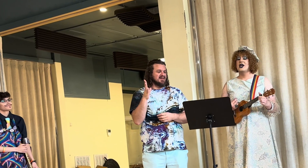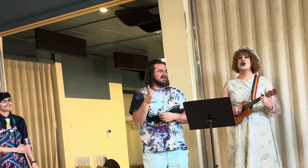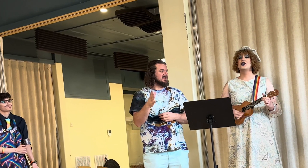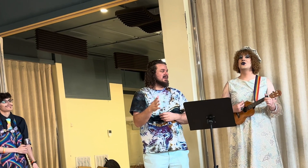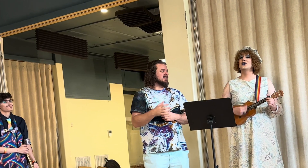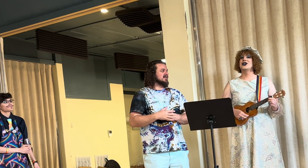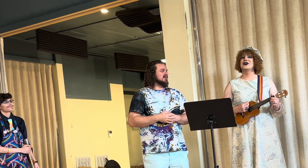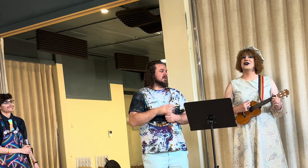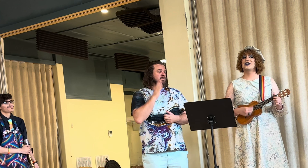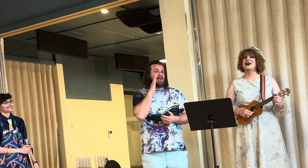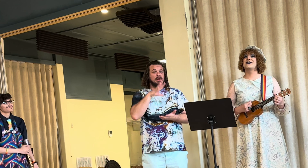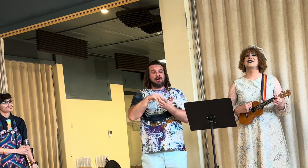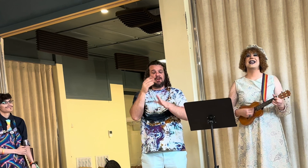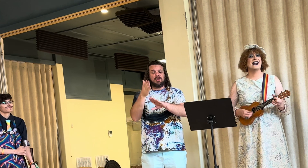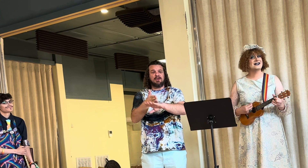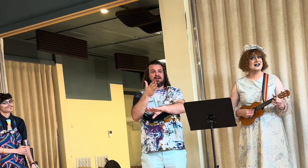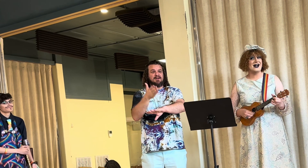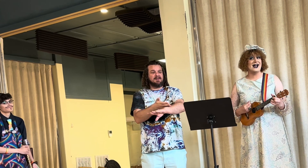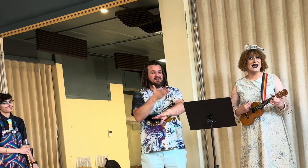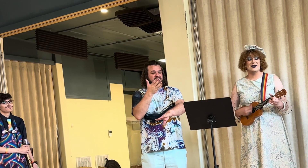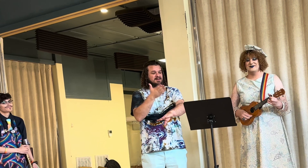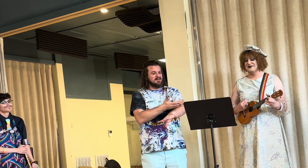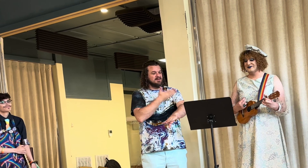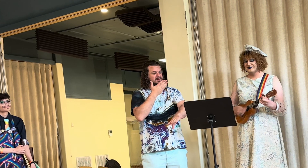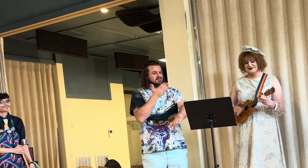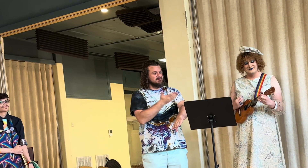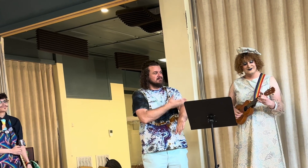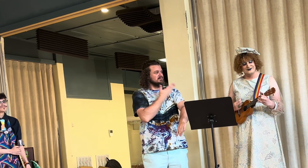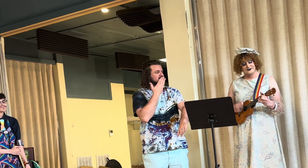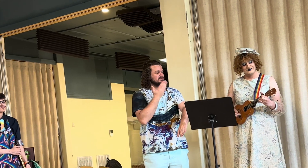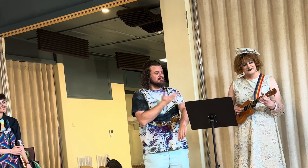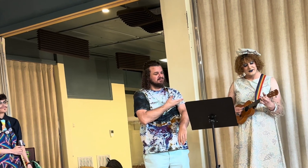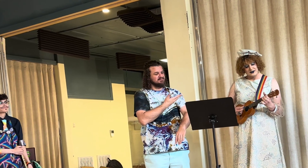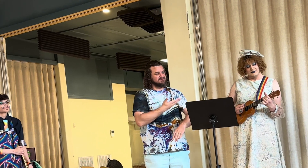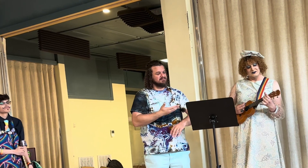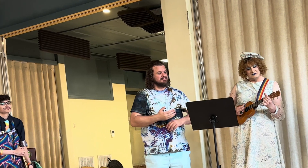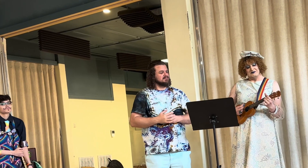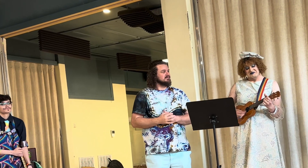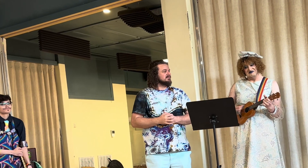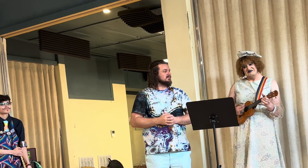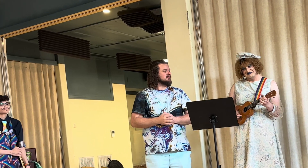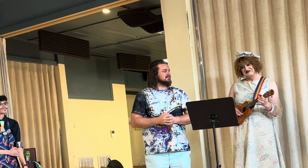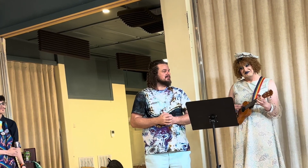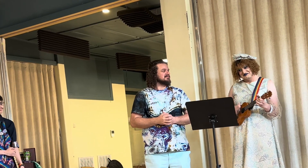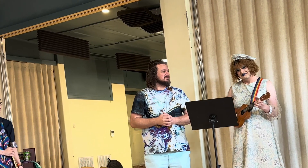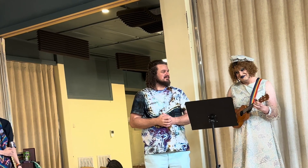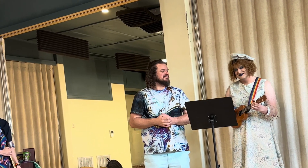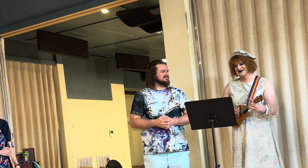You will learn for next time... 🎵🎵🎵🎵